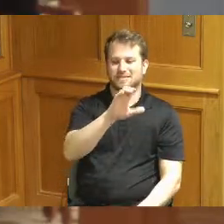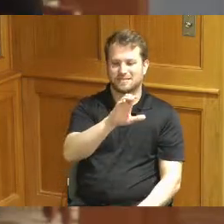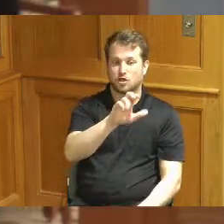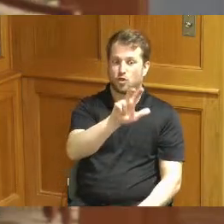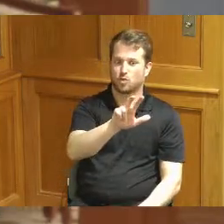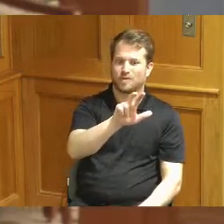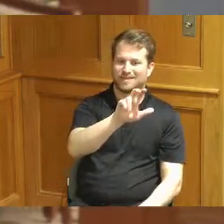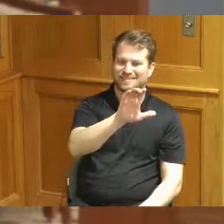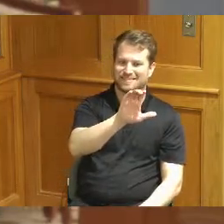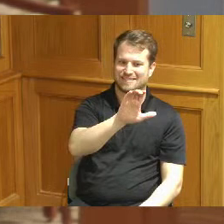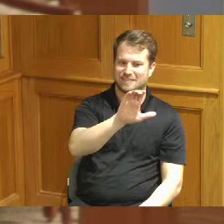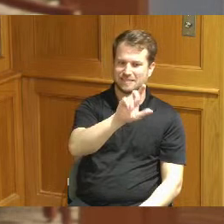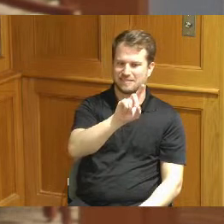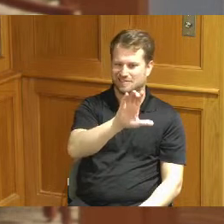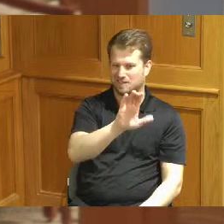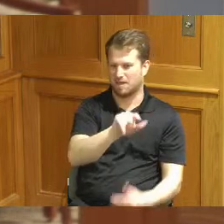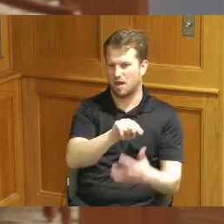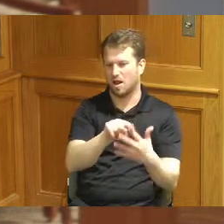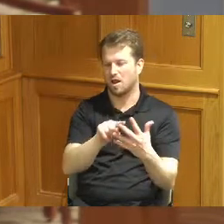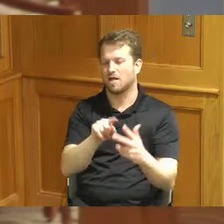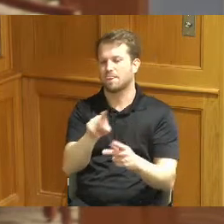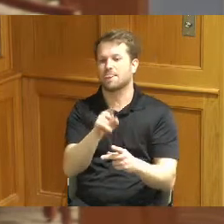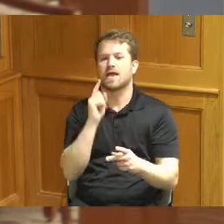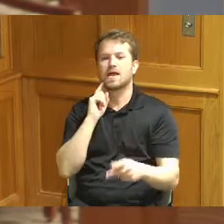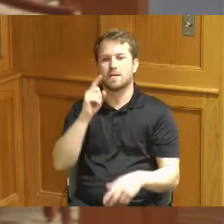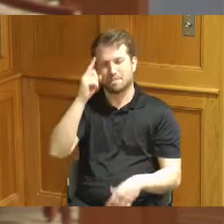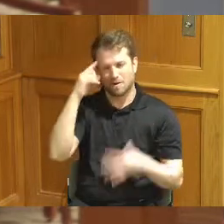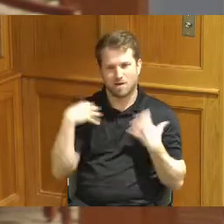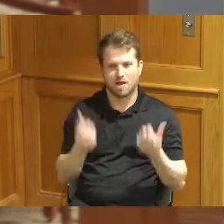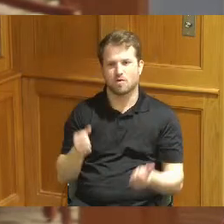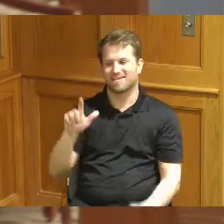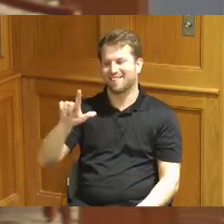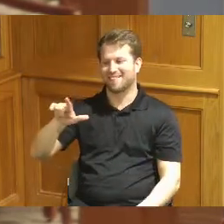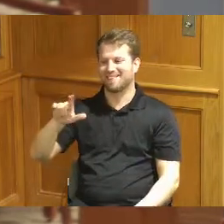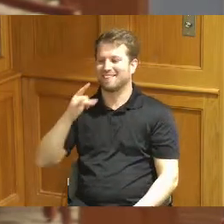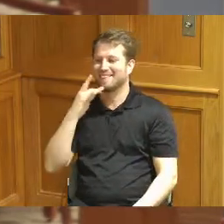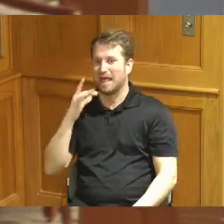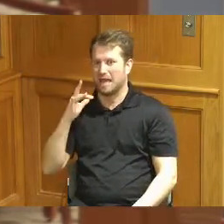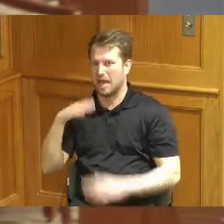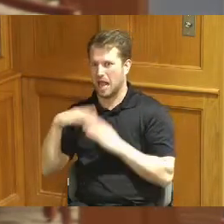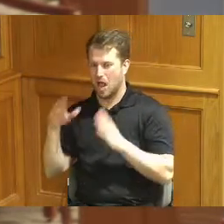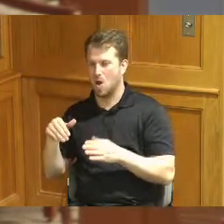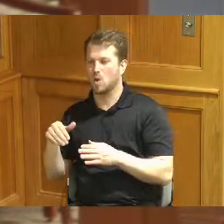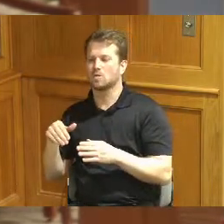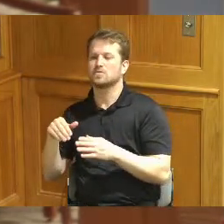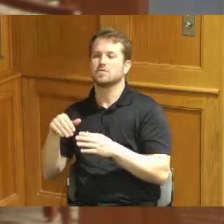abusers hayaph is mental health lighthouses young people the VA as veterans and they all work very